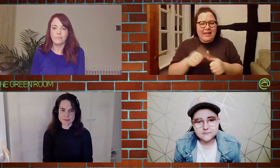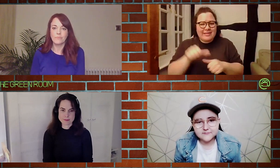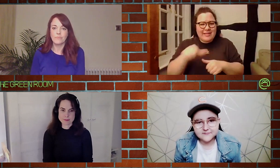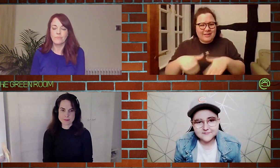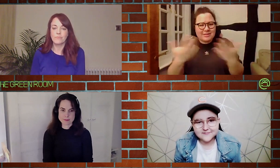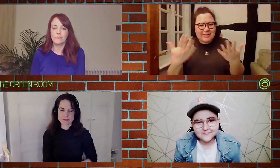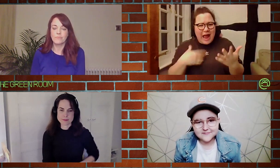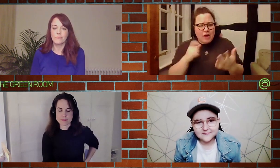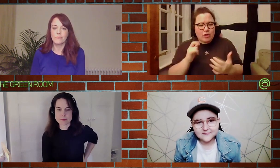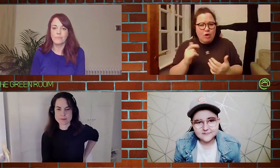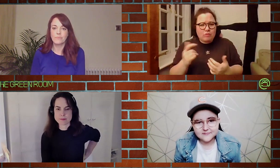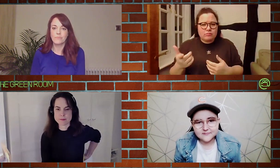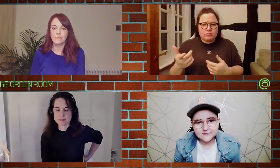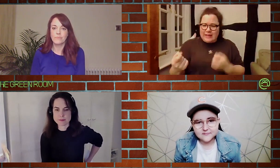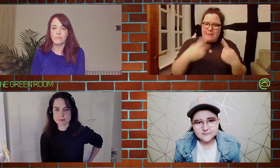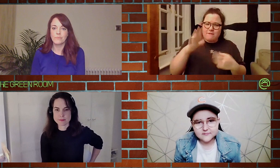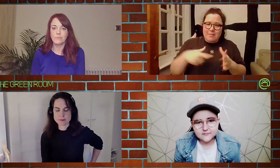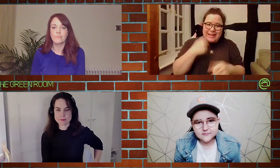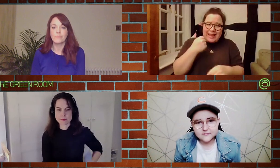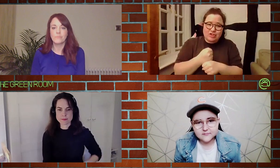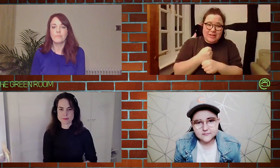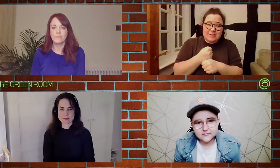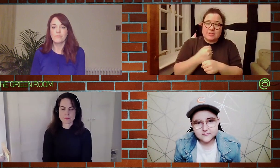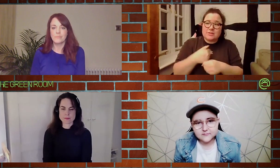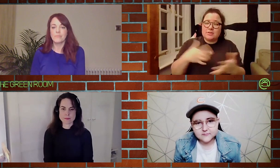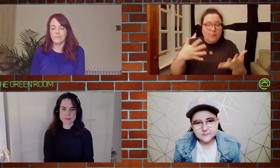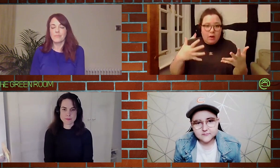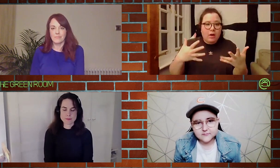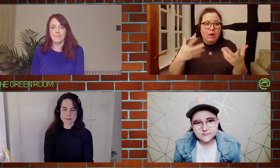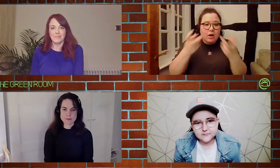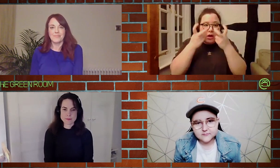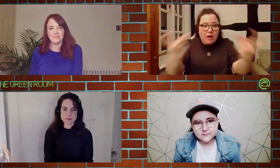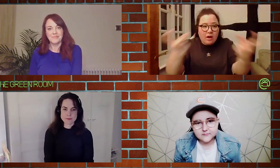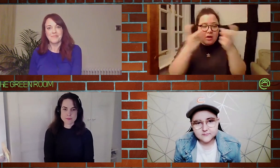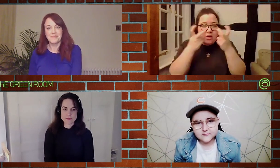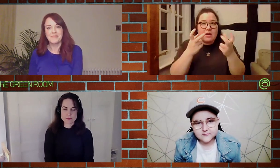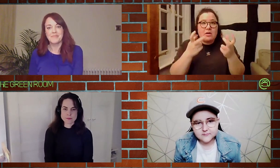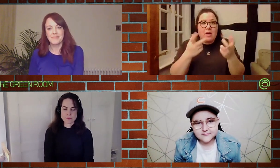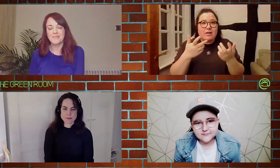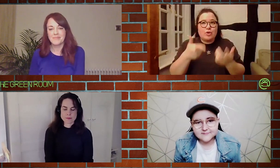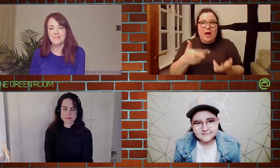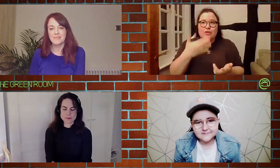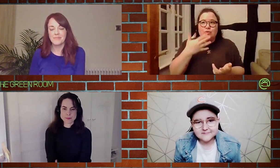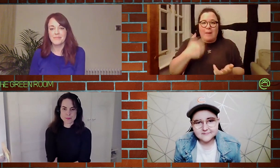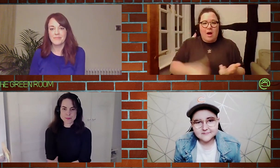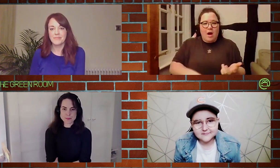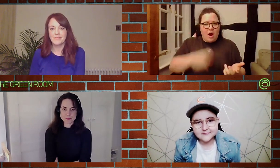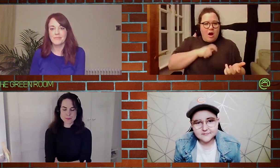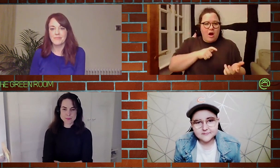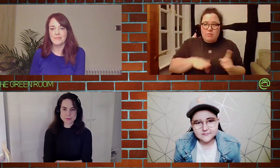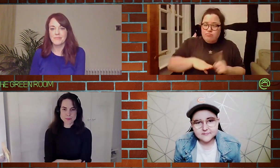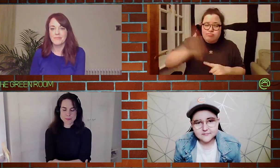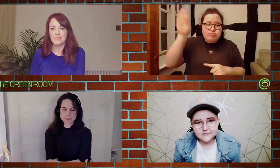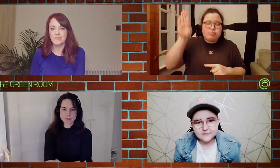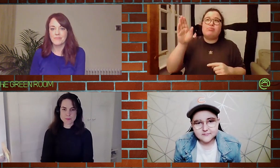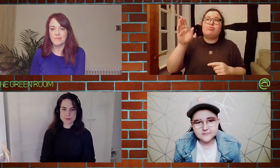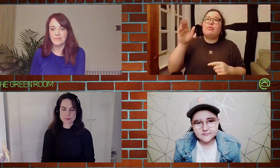I've been so insecure prior to that. After that I had an email from an agent and that's when my